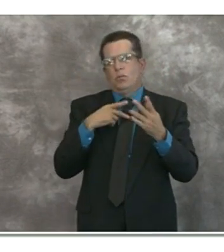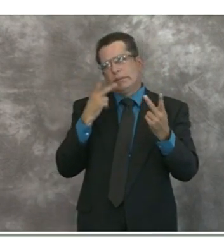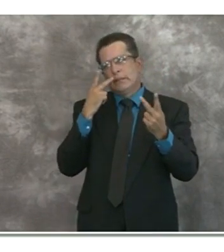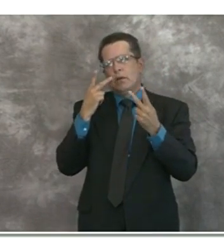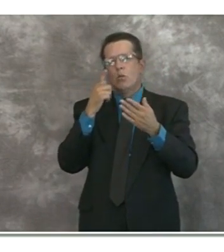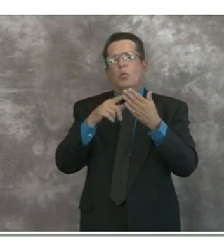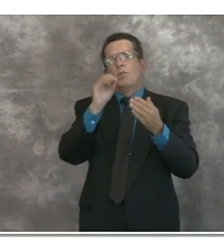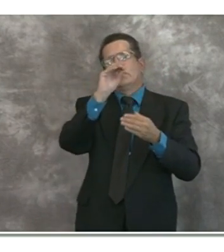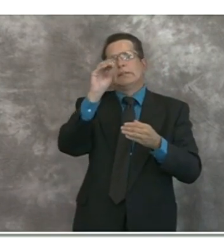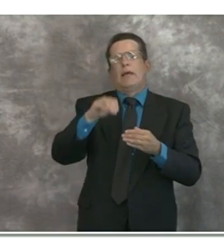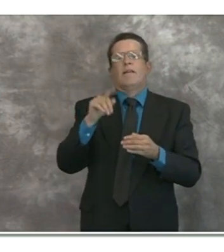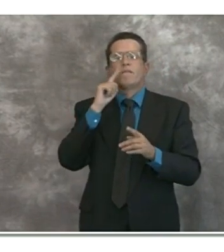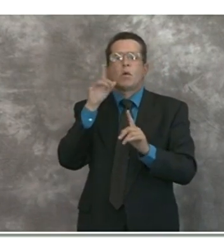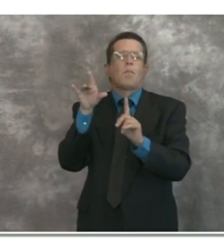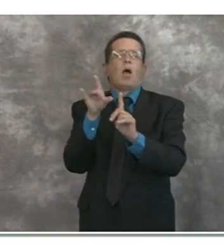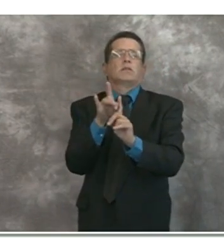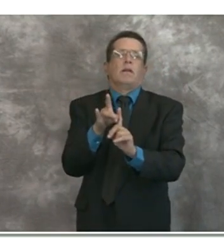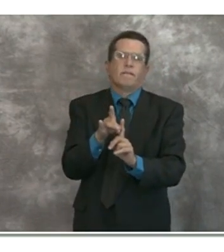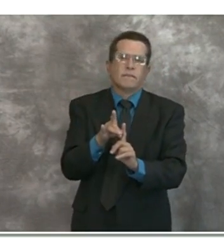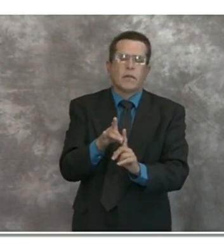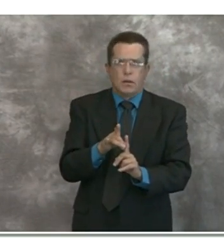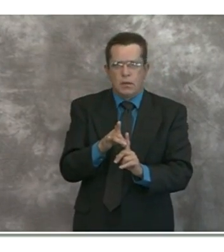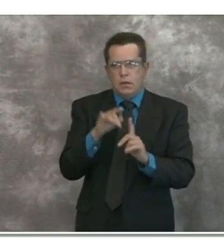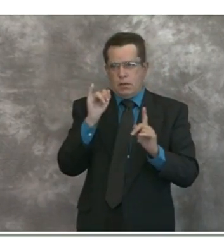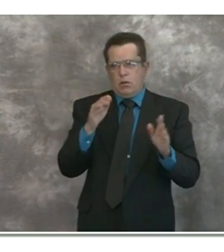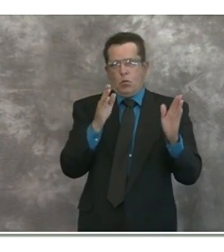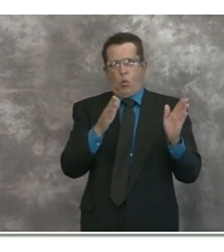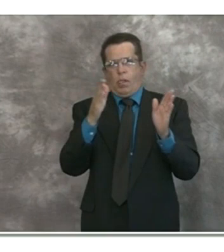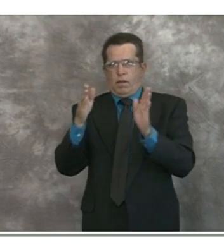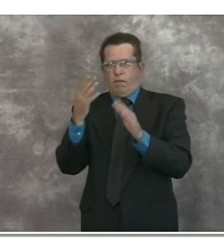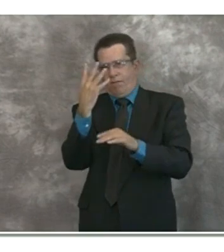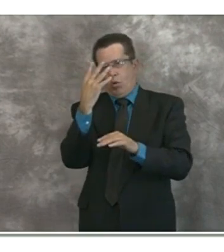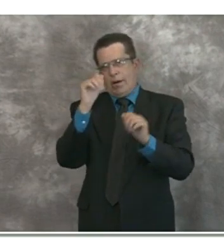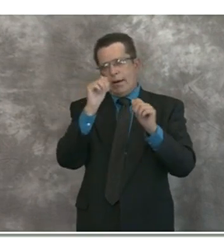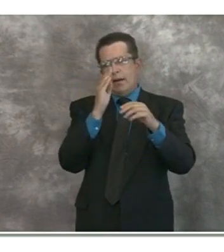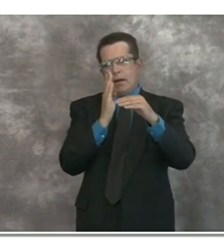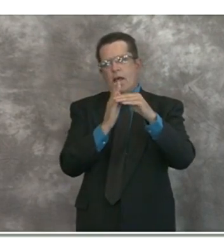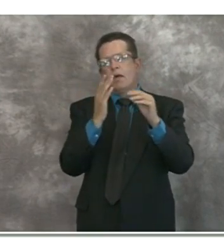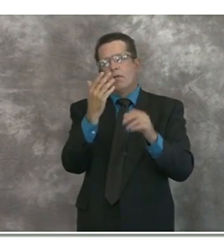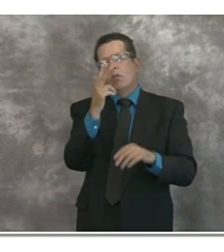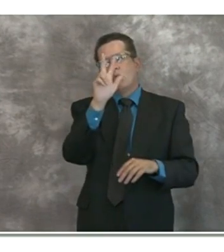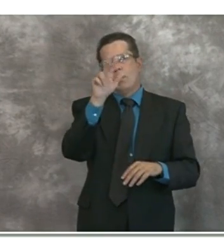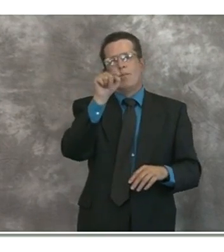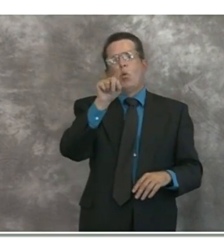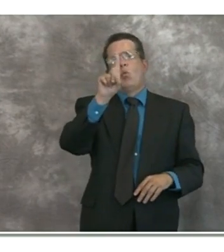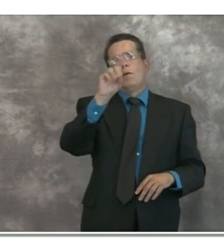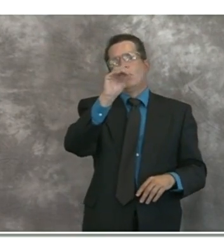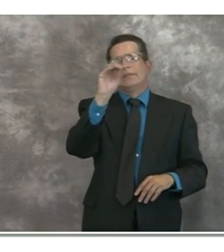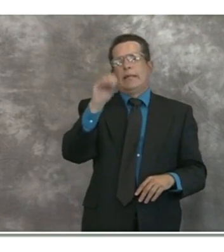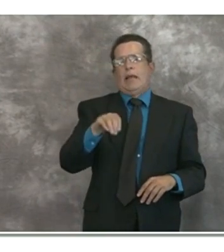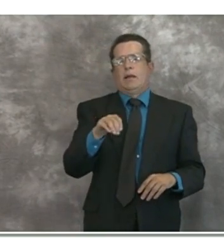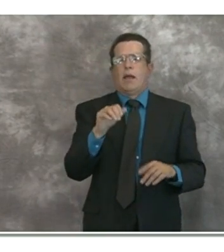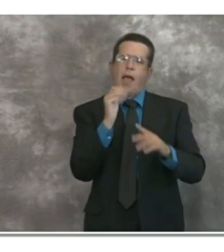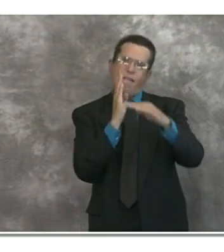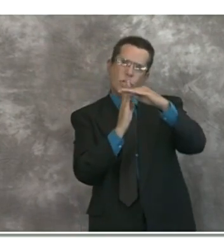YESTERDAY WAS TO PROCEED IN 3 DAYS WERE 4%. SO A SLIGHT UPTICK IN A AND WHAT WE'RE SEEING AS A PERCENTAGE OF